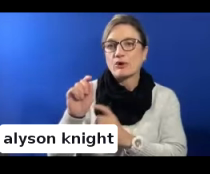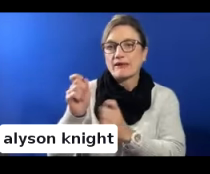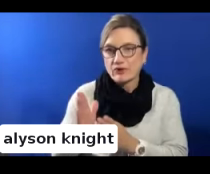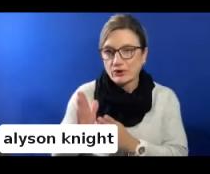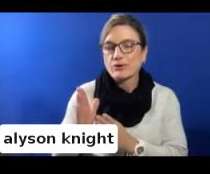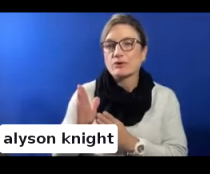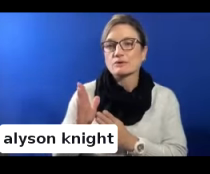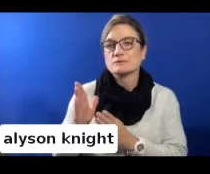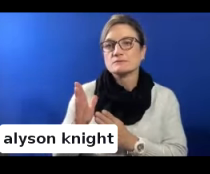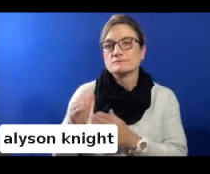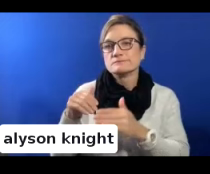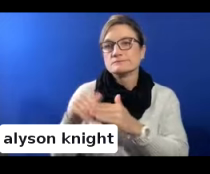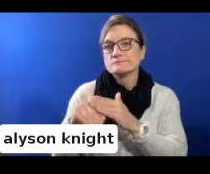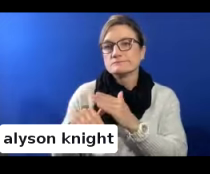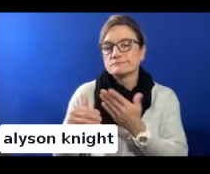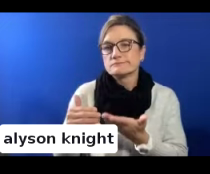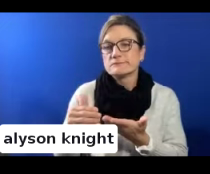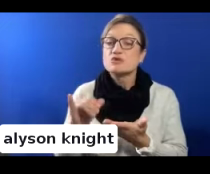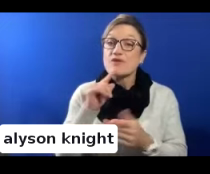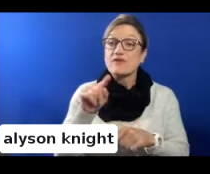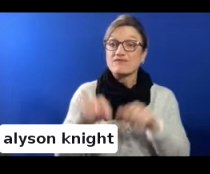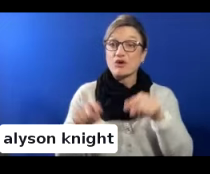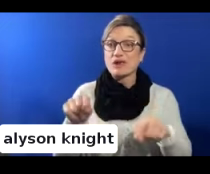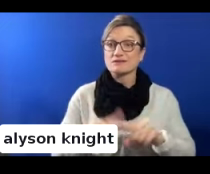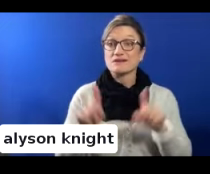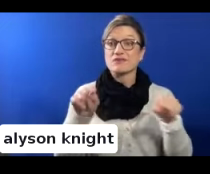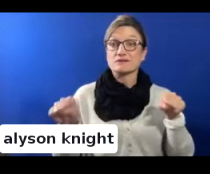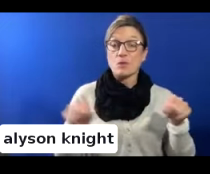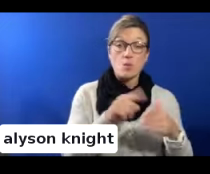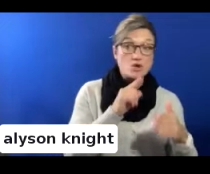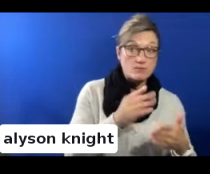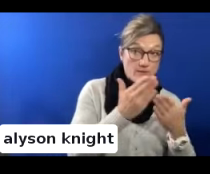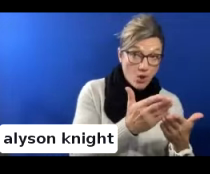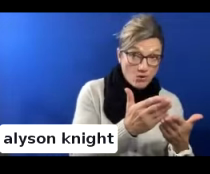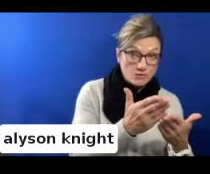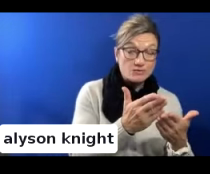If you have a variance between what was proposed in terms of numbers,